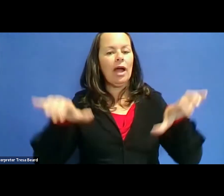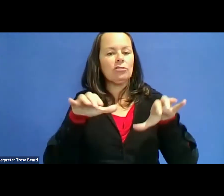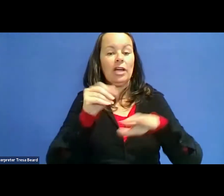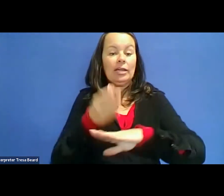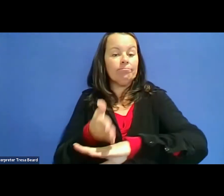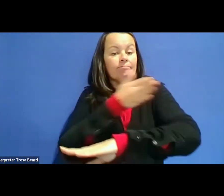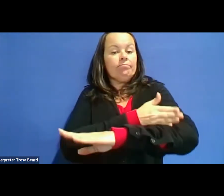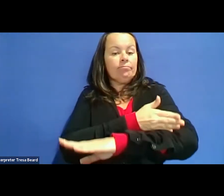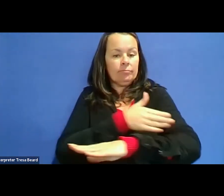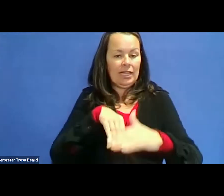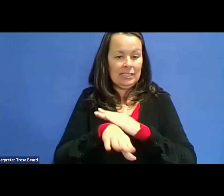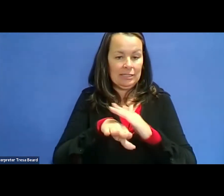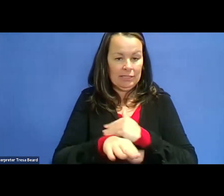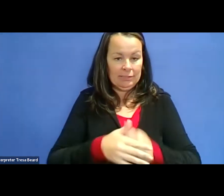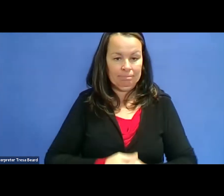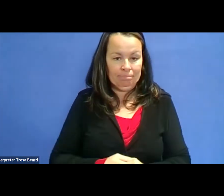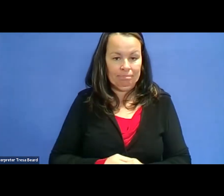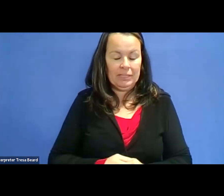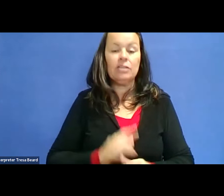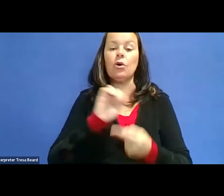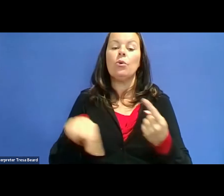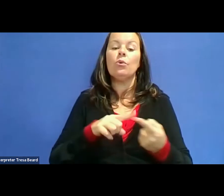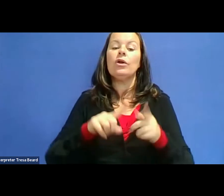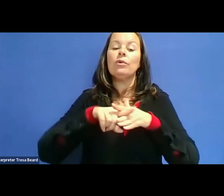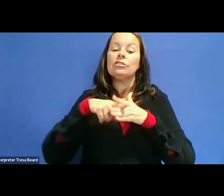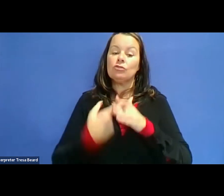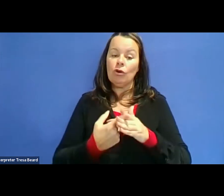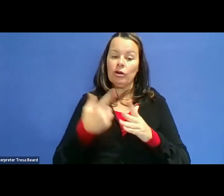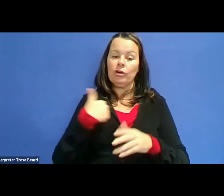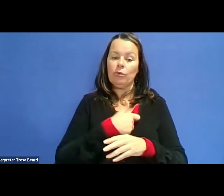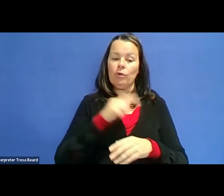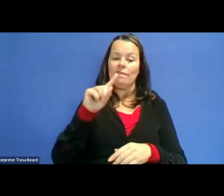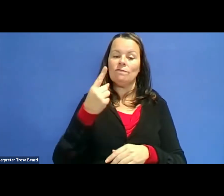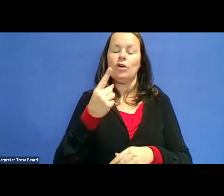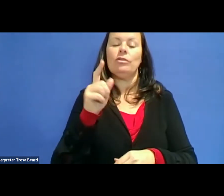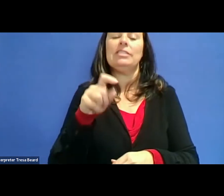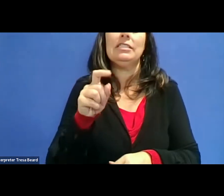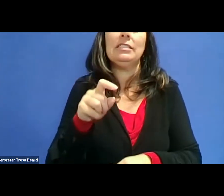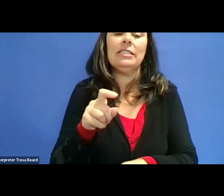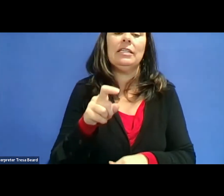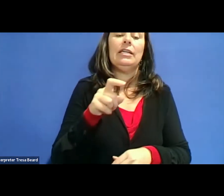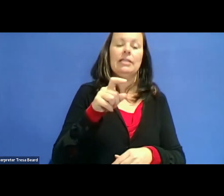So when we started, we first needed a baseline so we started to do some screen